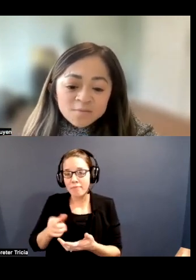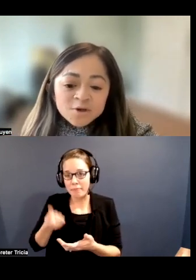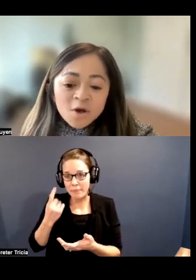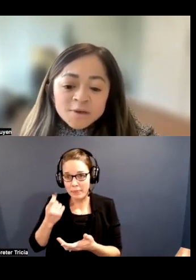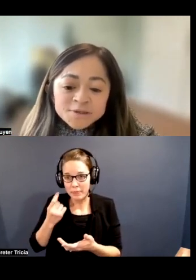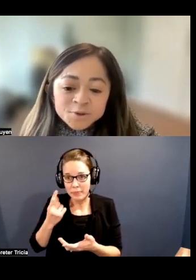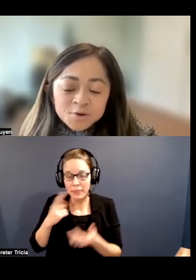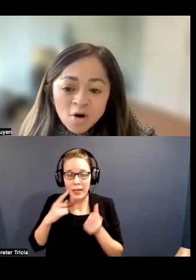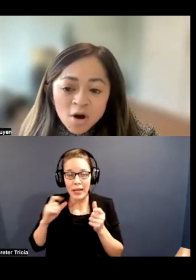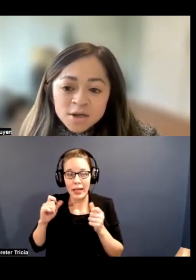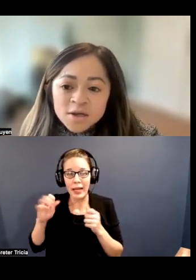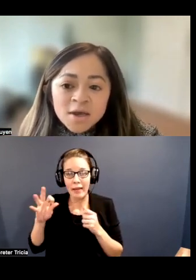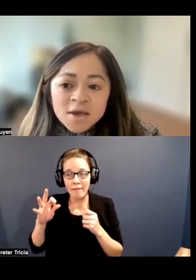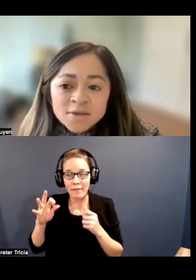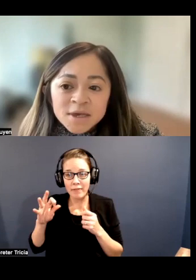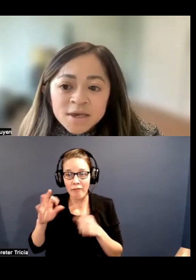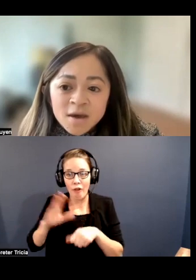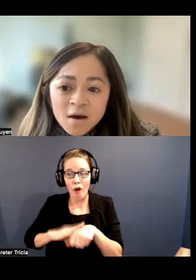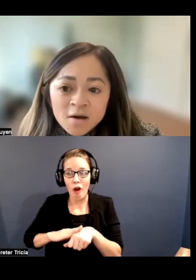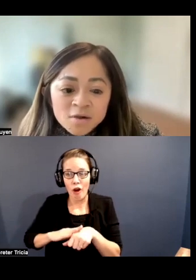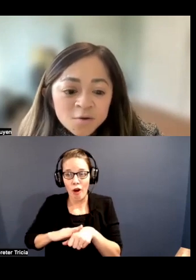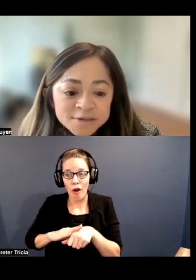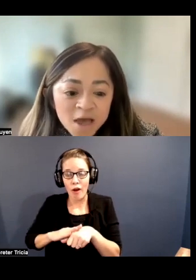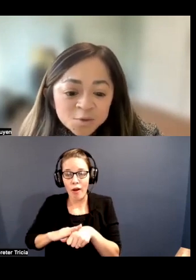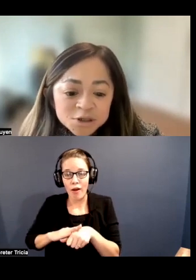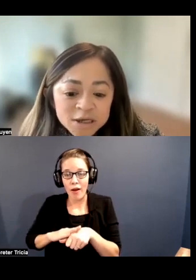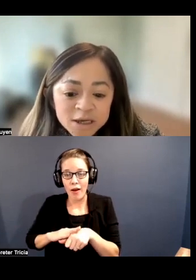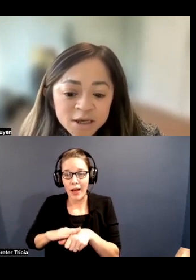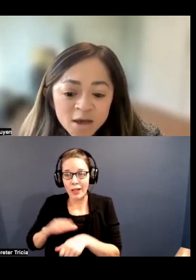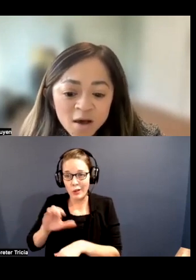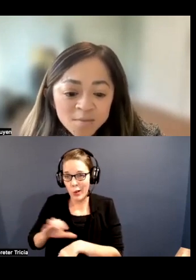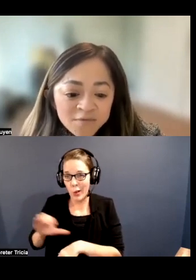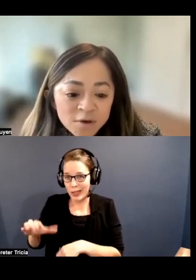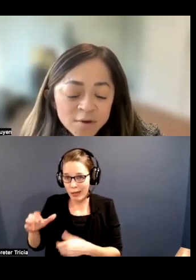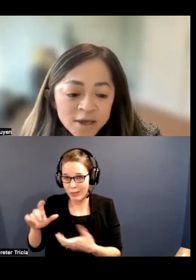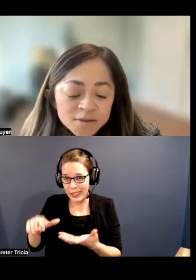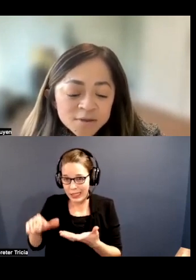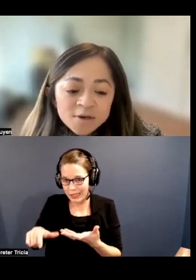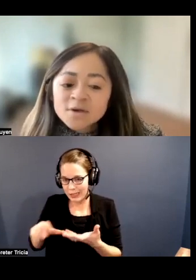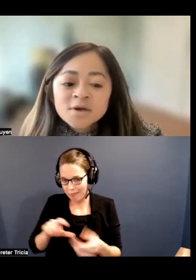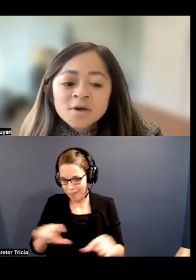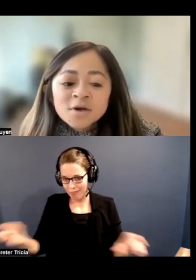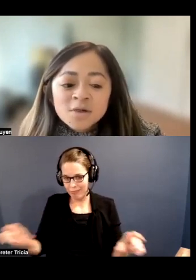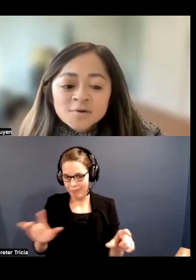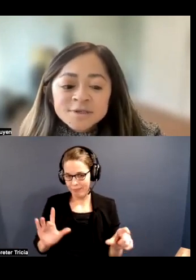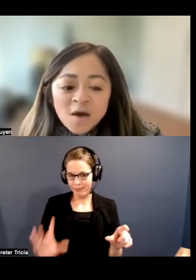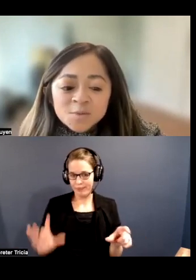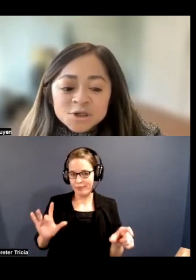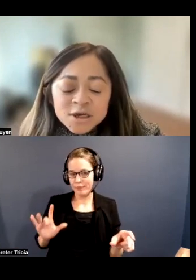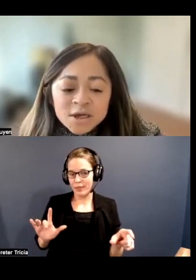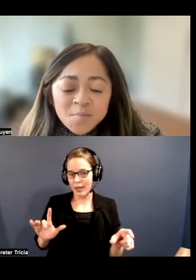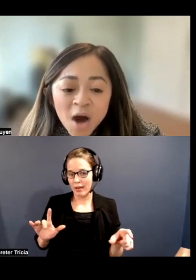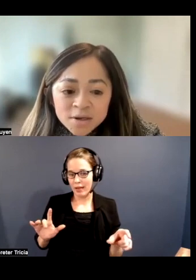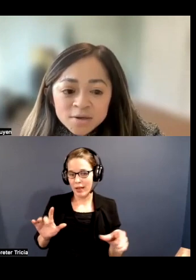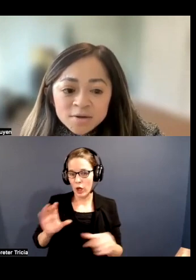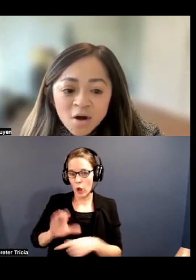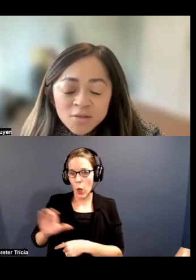you can always turn on the closed captioning. If you hit the closed captioning button on